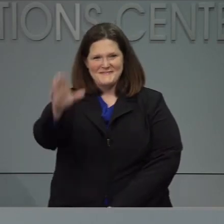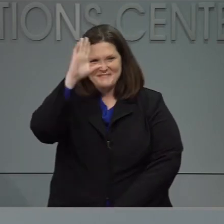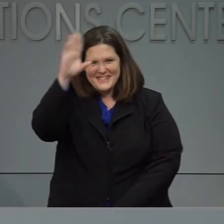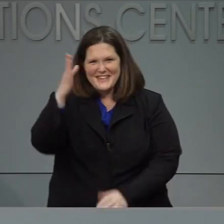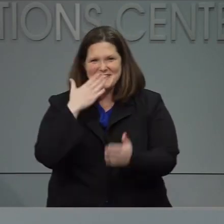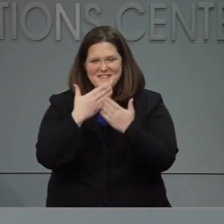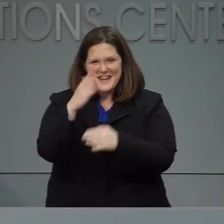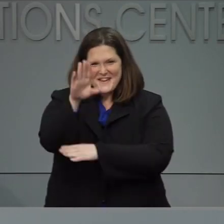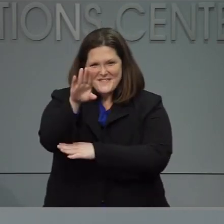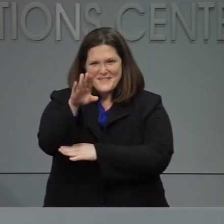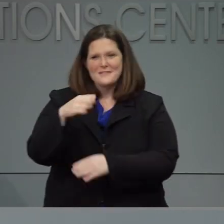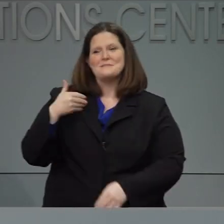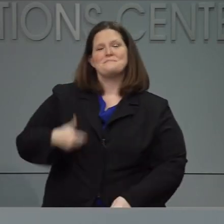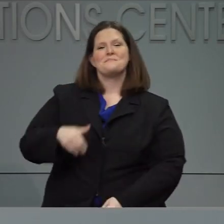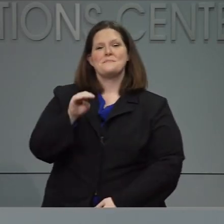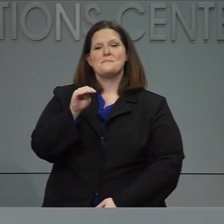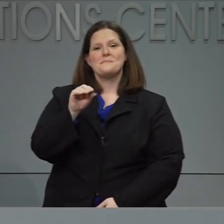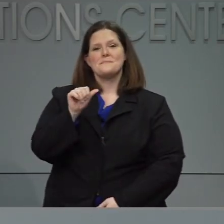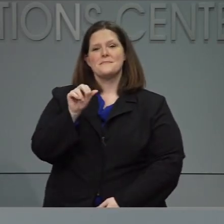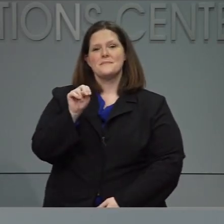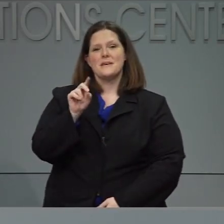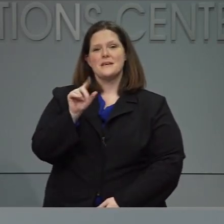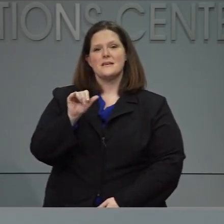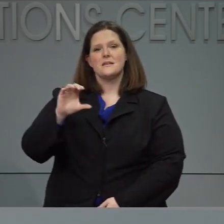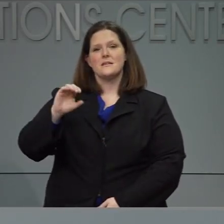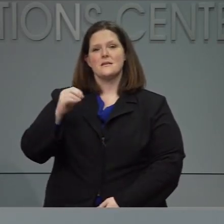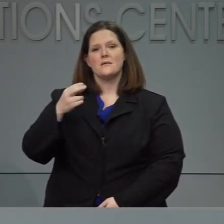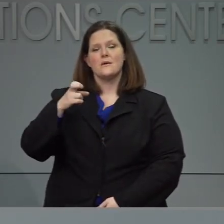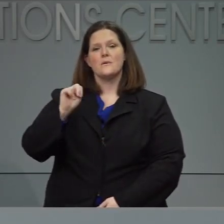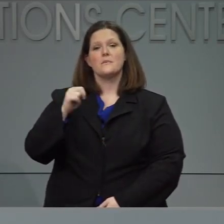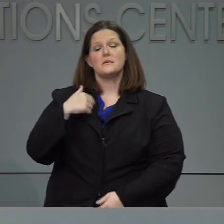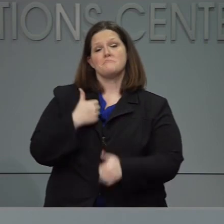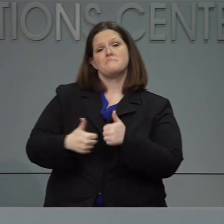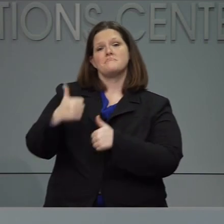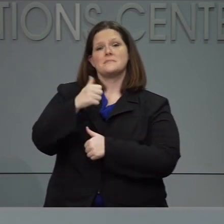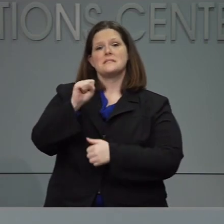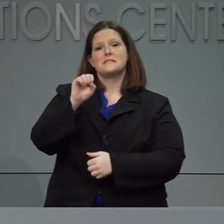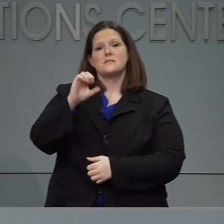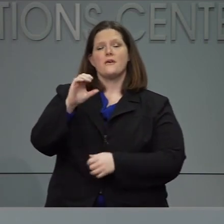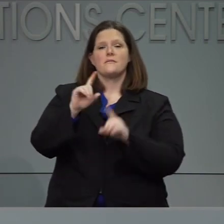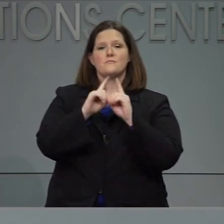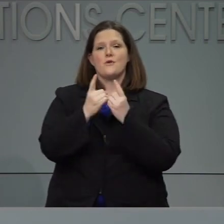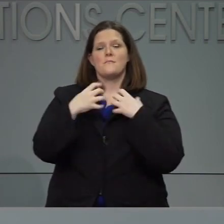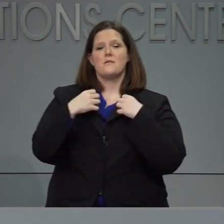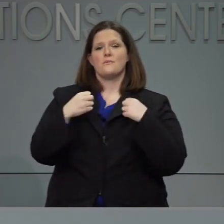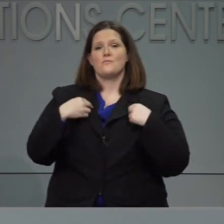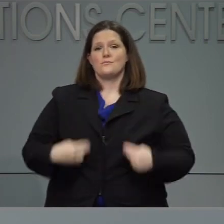GOOD AFTERNOON. I'M MANDY COHEN I'M THE SECRETARY OF THE DEPARTMENT OF HEALTH AND HUMAN SERVICES.